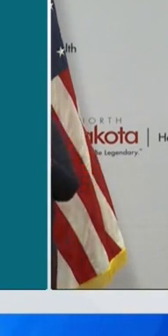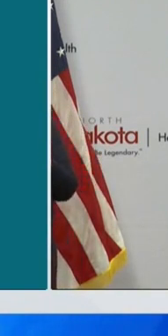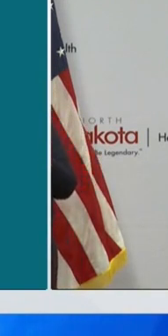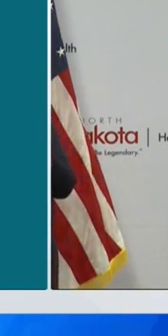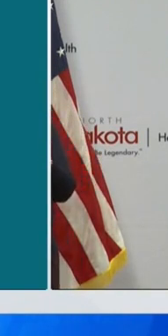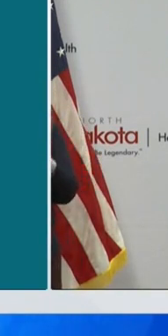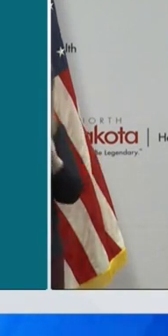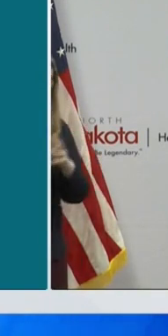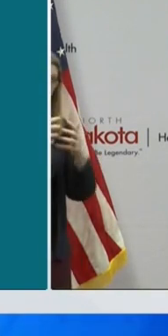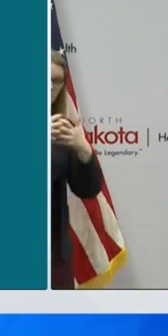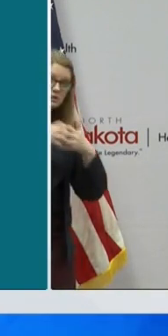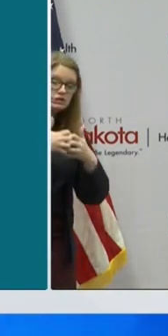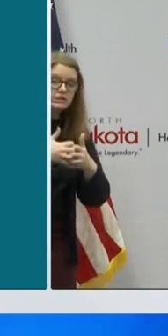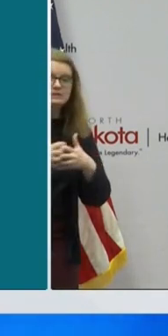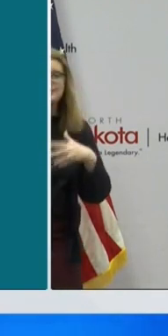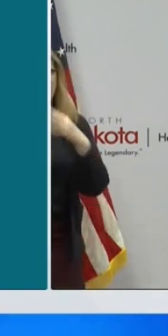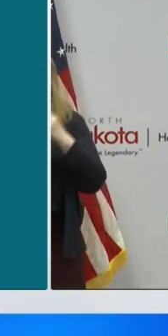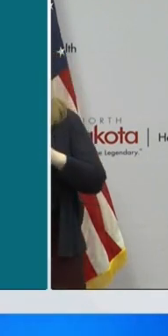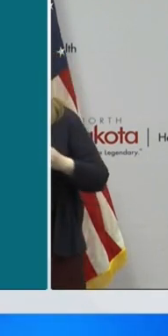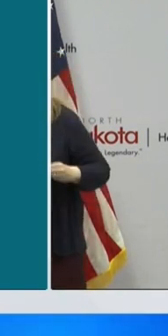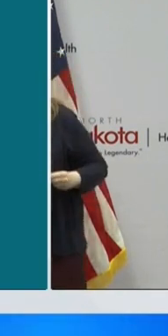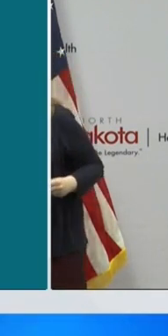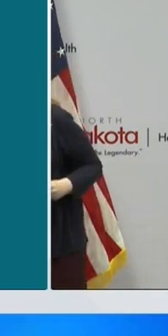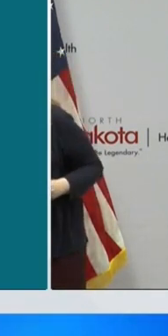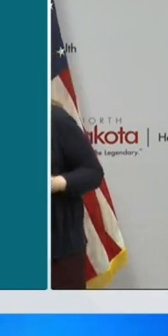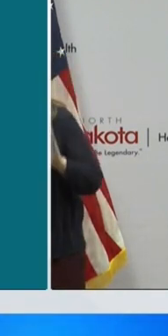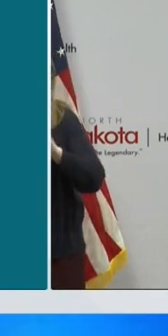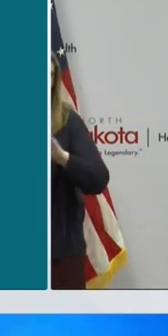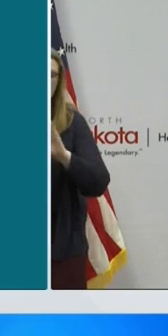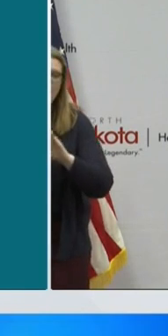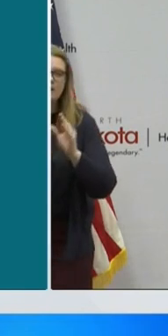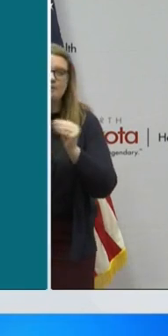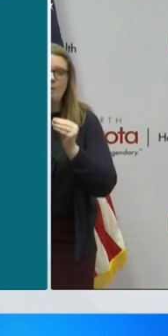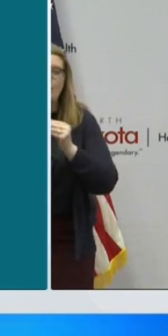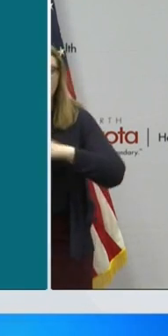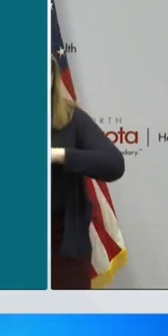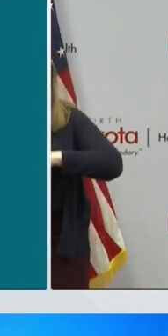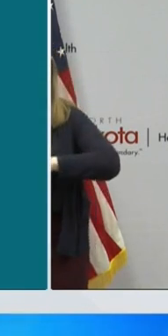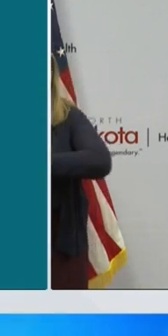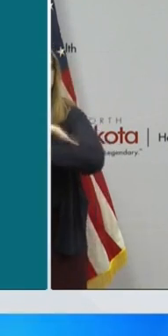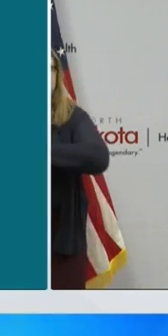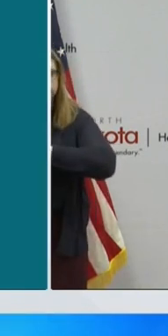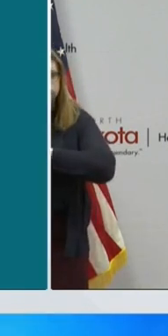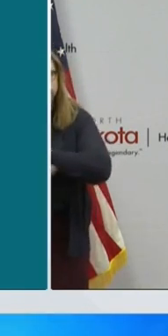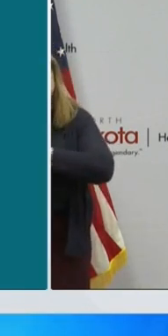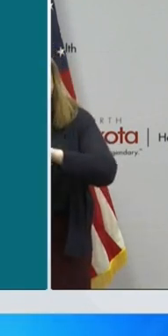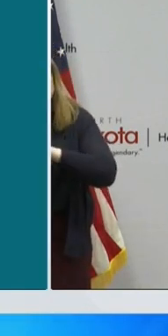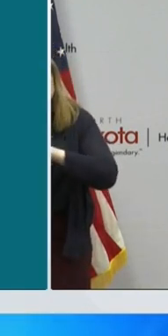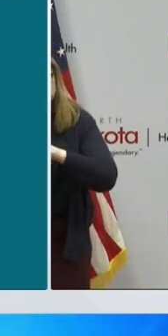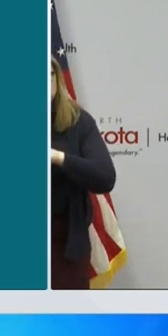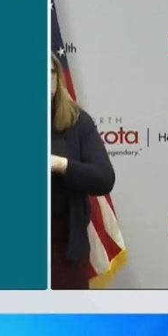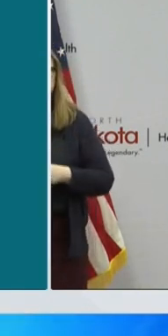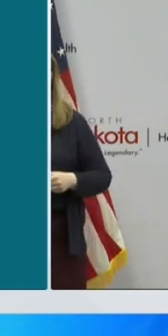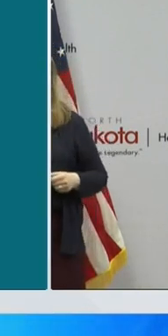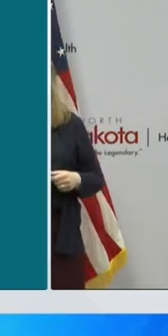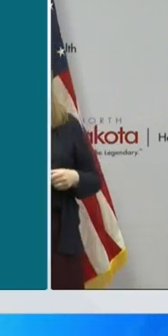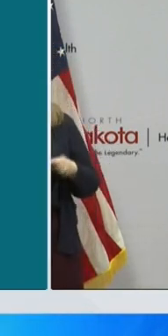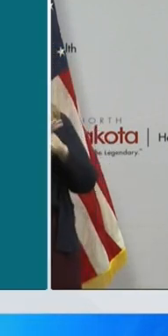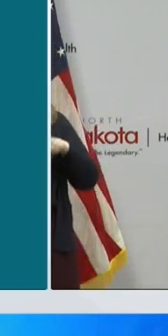DOUBLE, AGAIN, AFTER THAT AND PART OF THE WAY WE'VE DONE THAT IS ADDING NOT ONLY NEW MACHINES